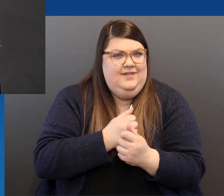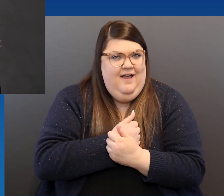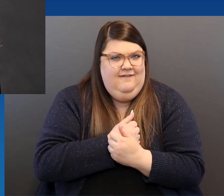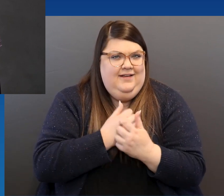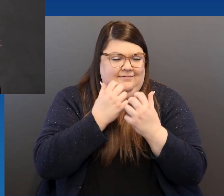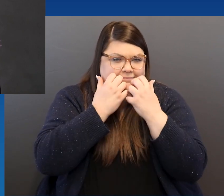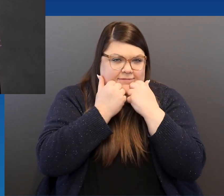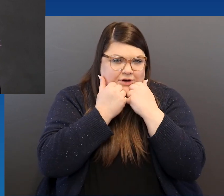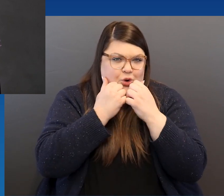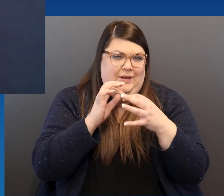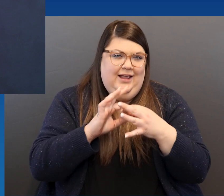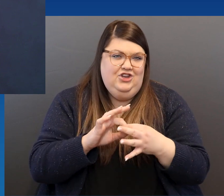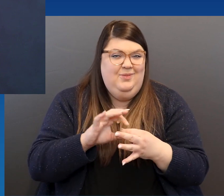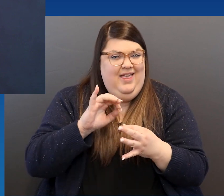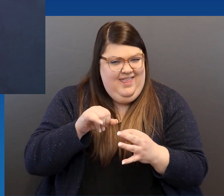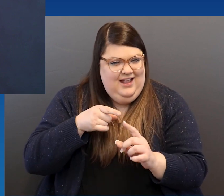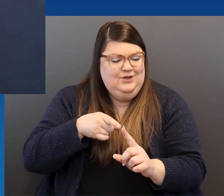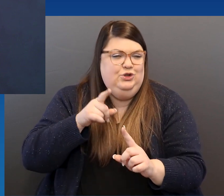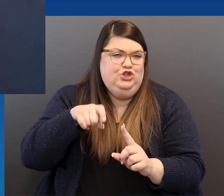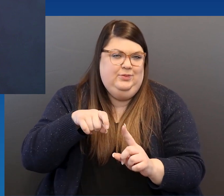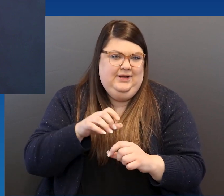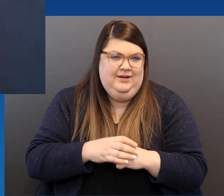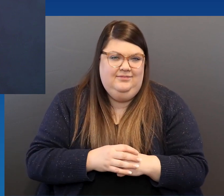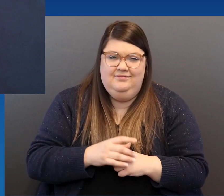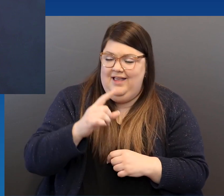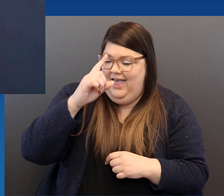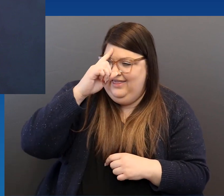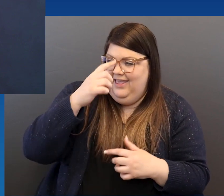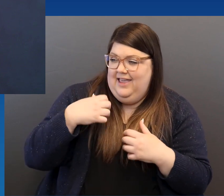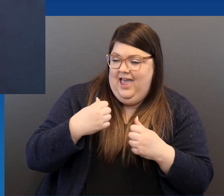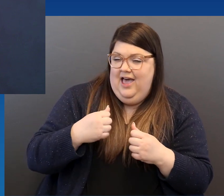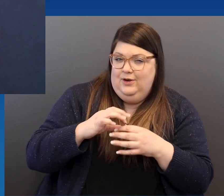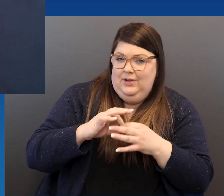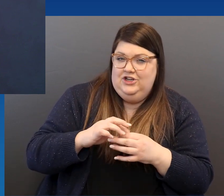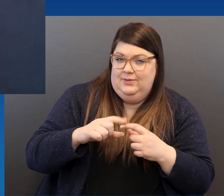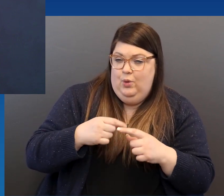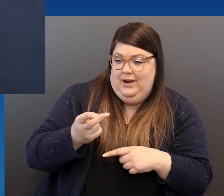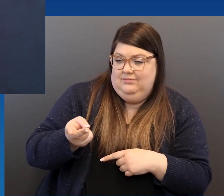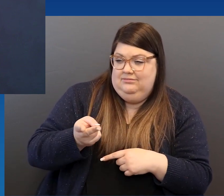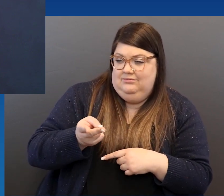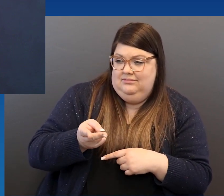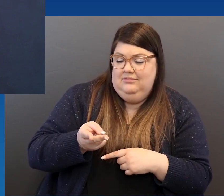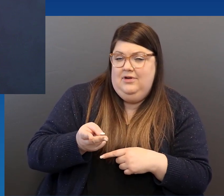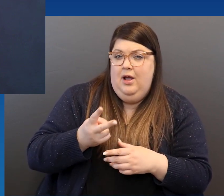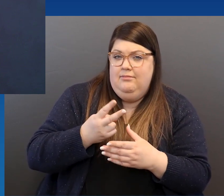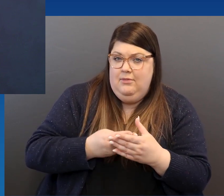And, that's what it should be. [Intern] I think a healthy relationship is really when you two are like there to build each other up.